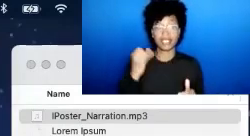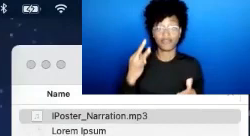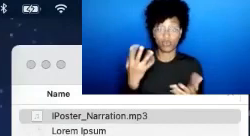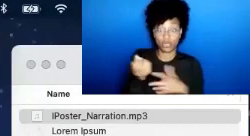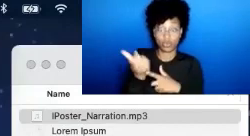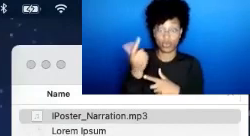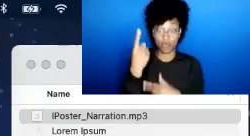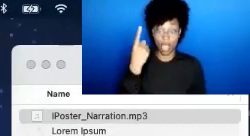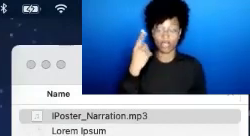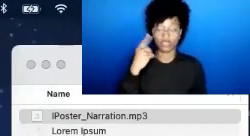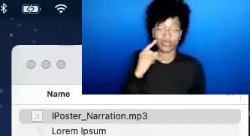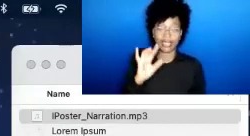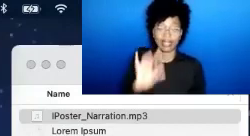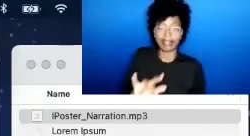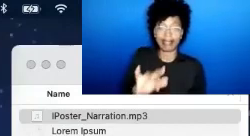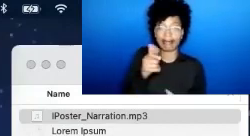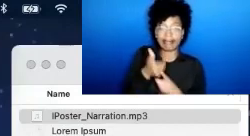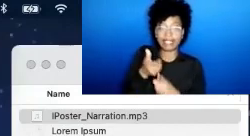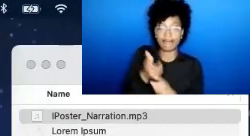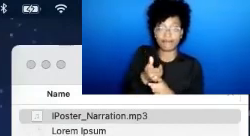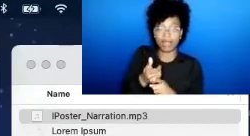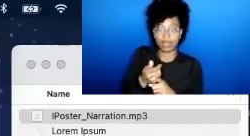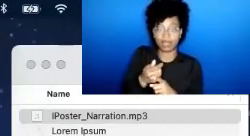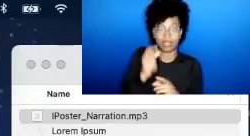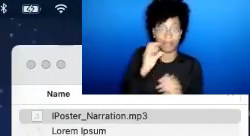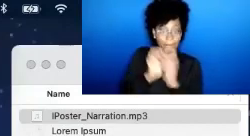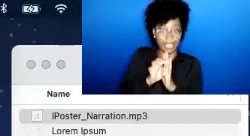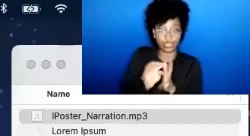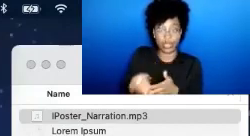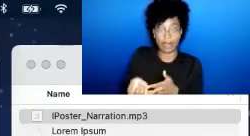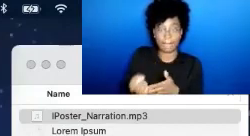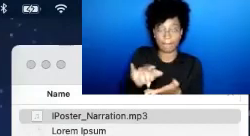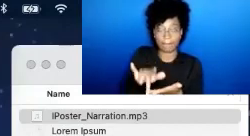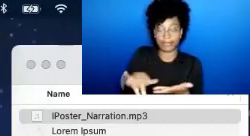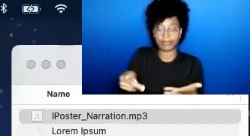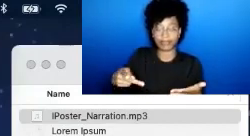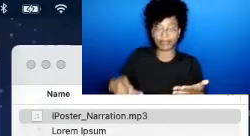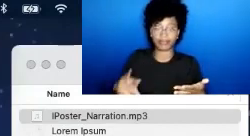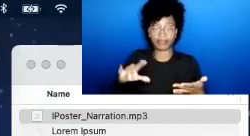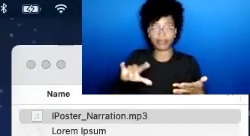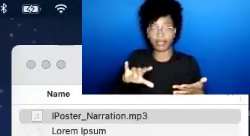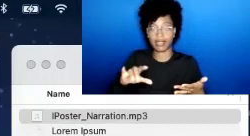on the logo itself and you remove it. 07:12:34 So click on the upload icon to load